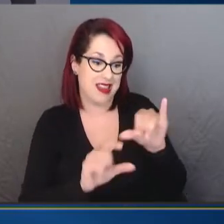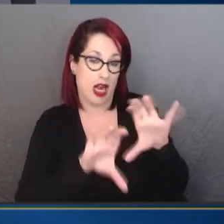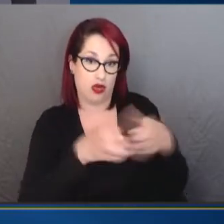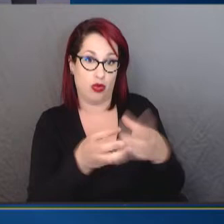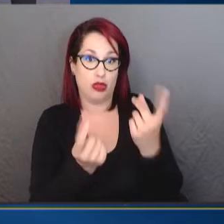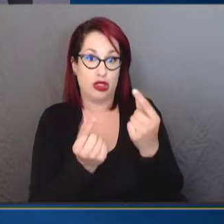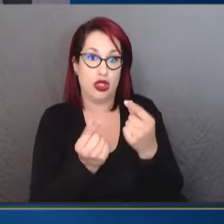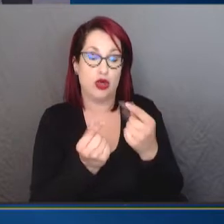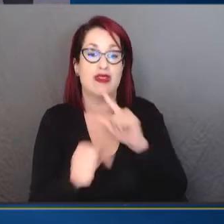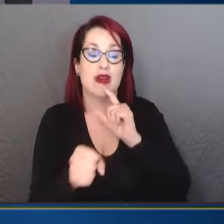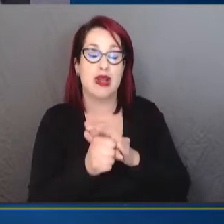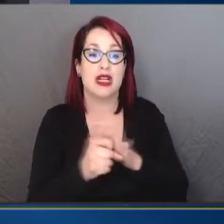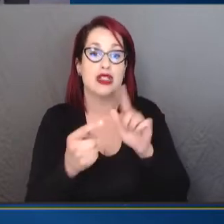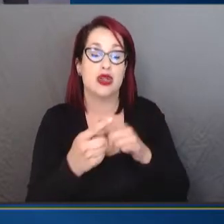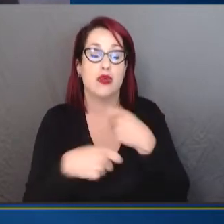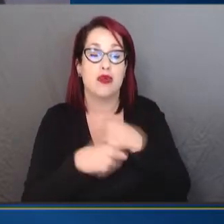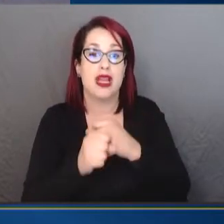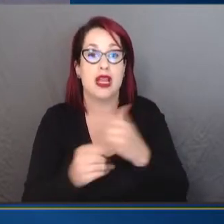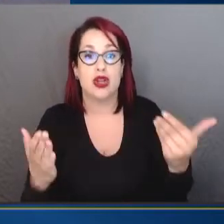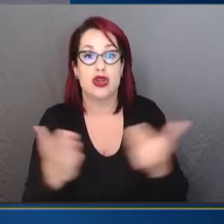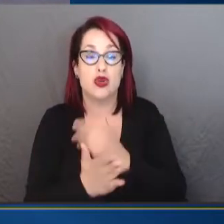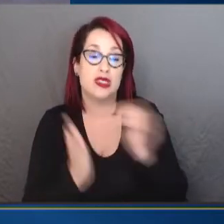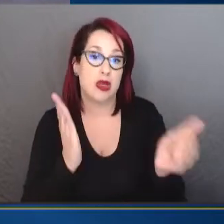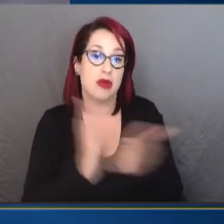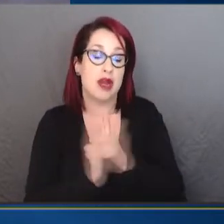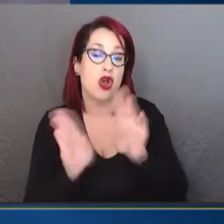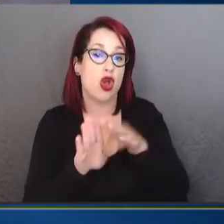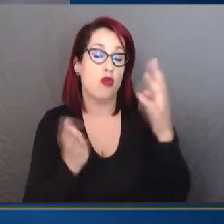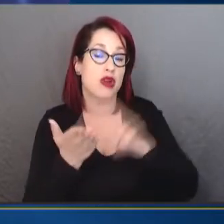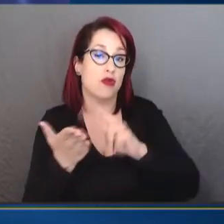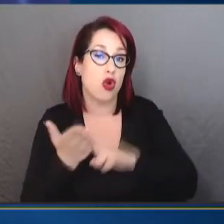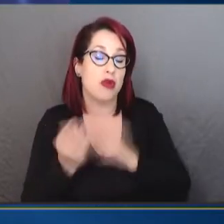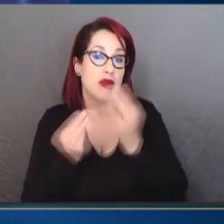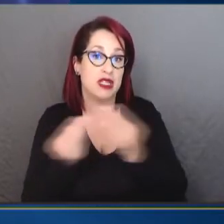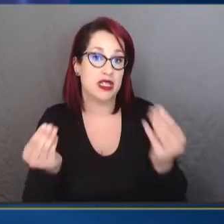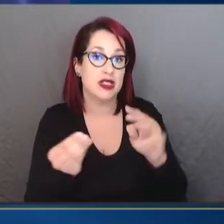open enrollment materials and health literacy resources that are inclusive of [unintelligible]